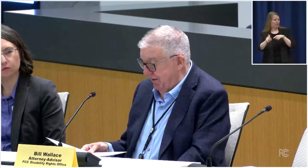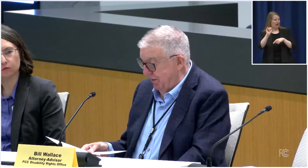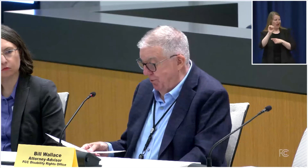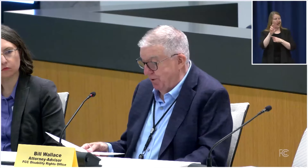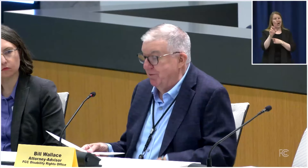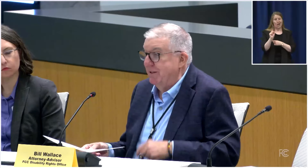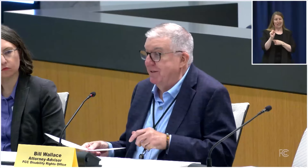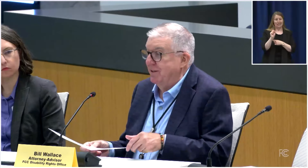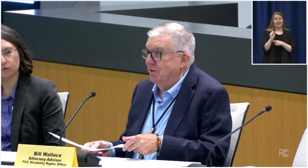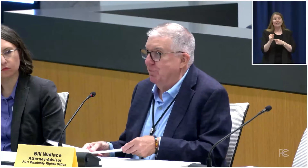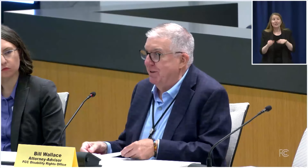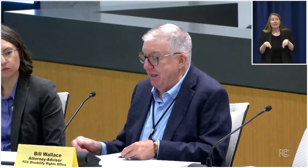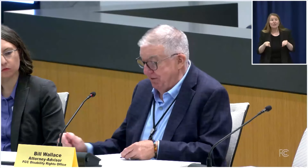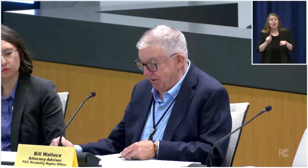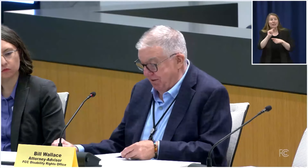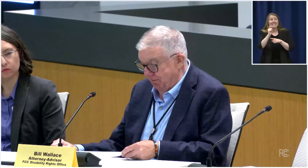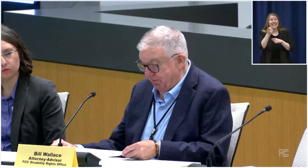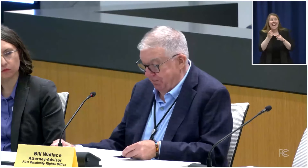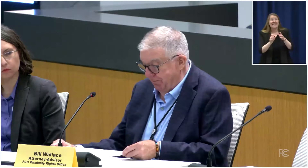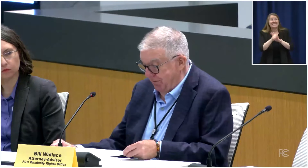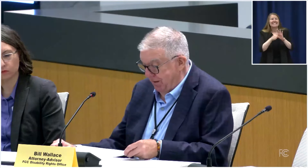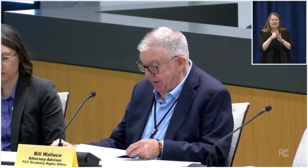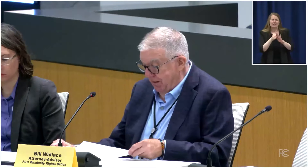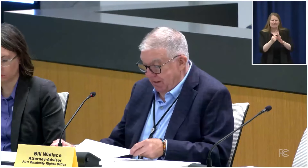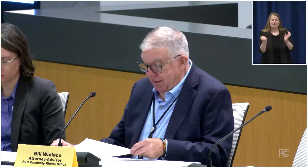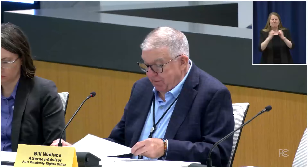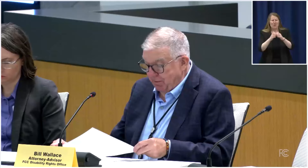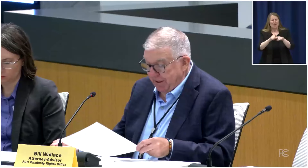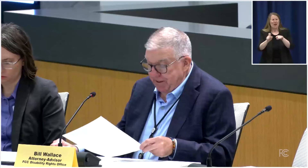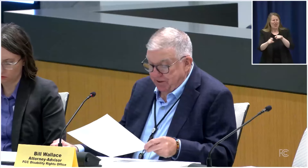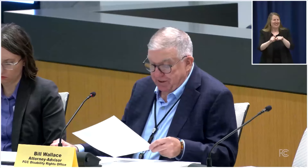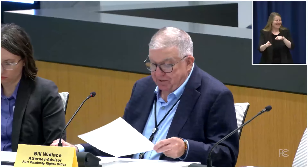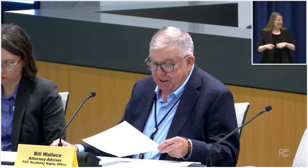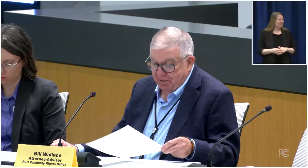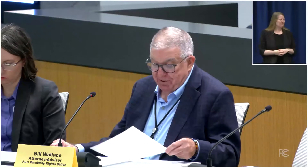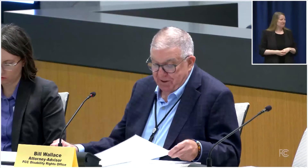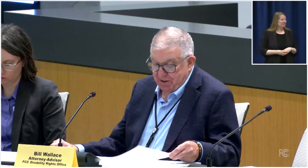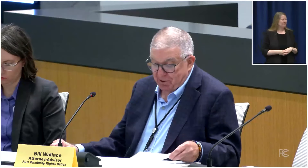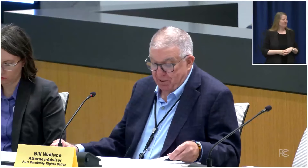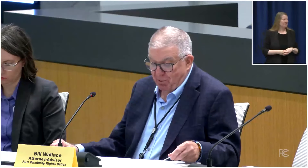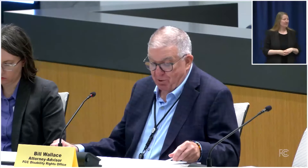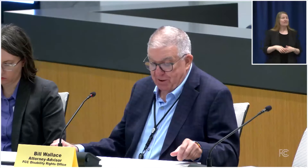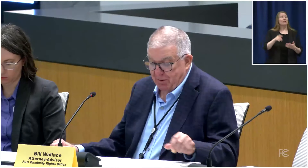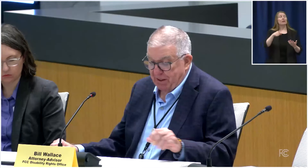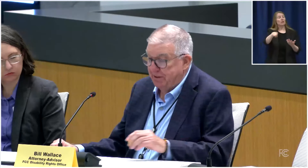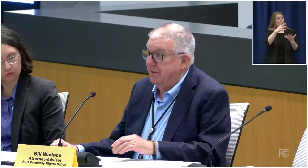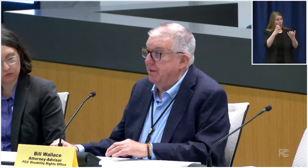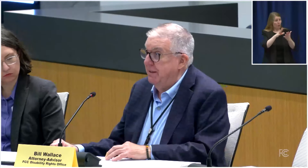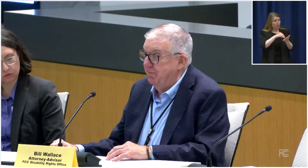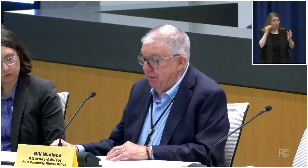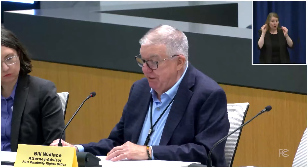SECURITY ADMINISTRATION. AND THOSE CALLS TYPICALLY